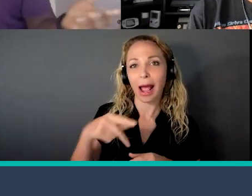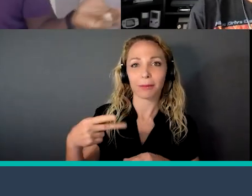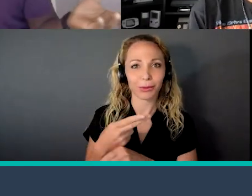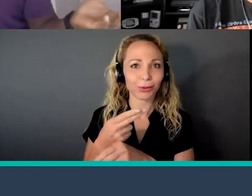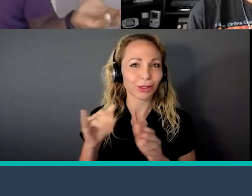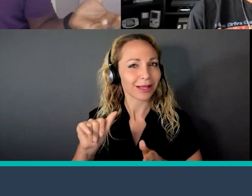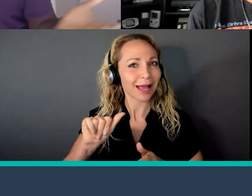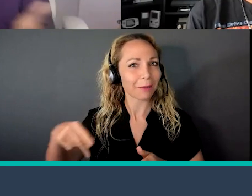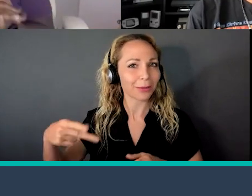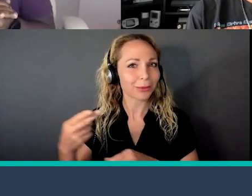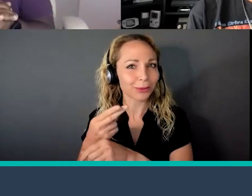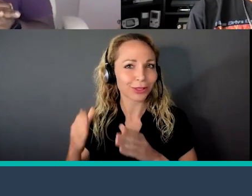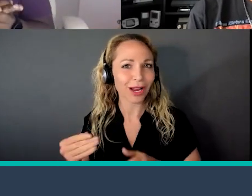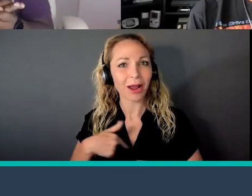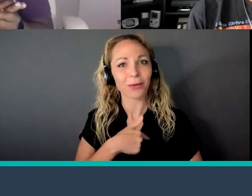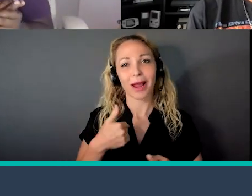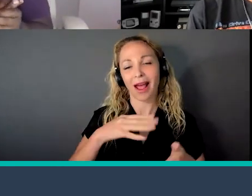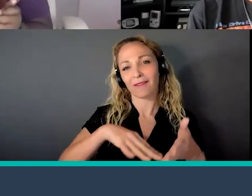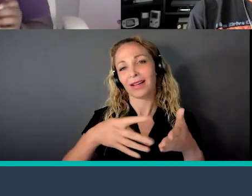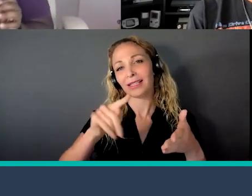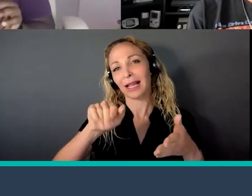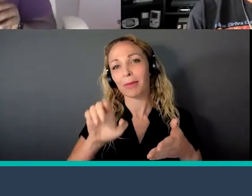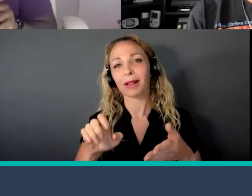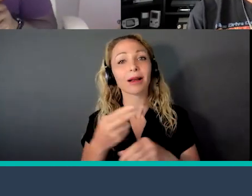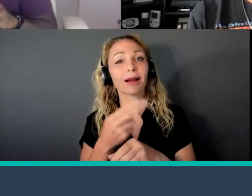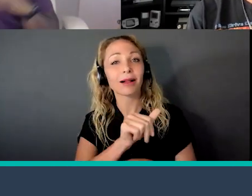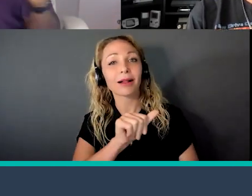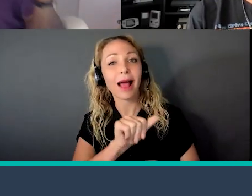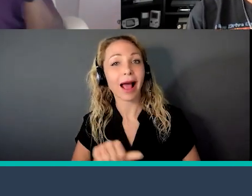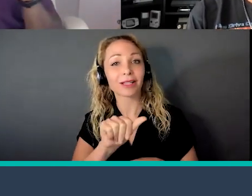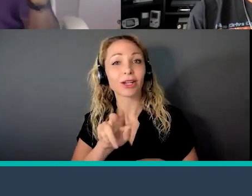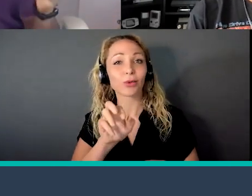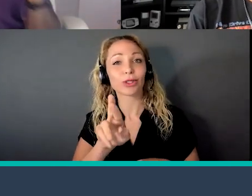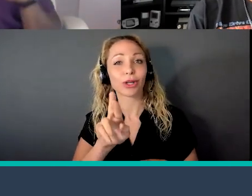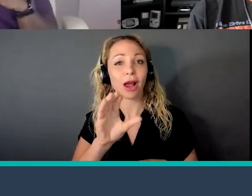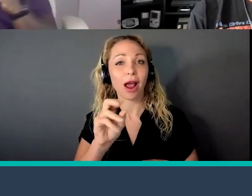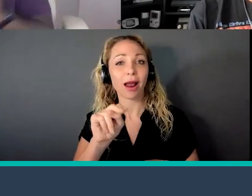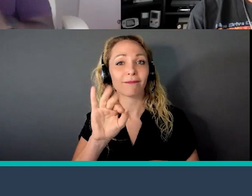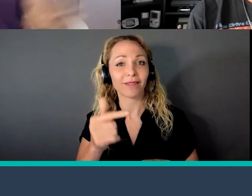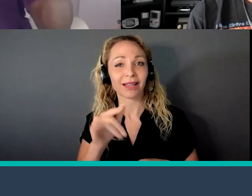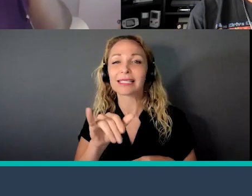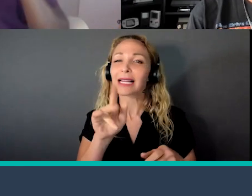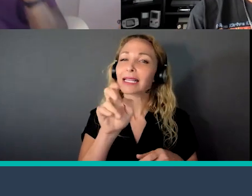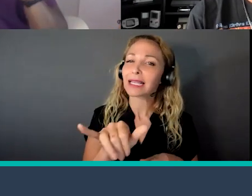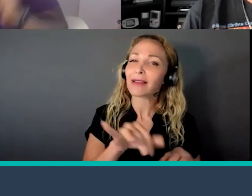AND THIS TABLE IS SIMPLE, IT'S A KEY VALUE PAIRED TABLE.